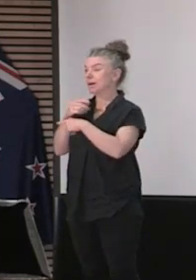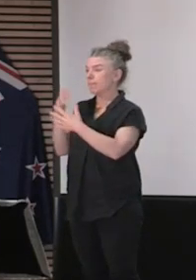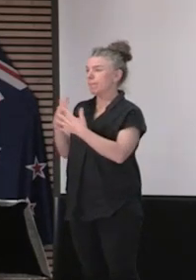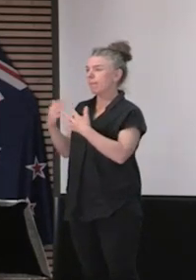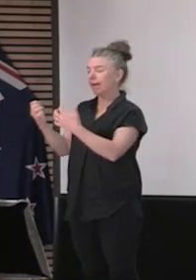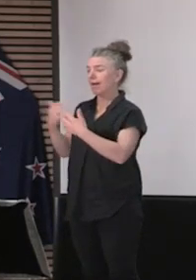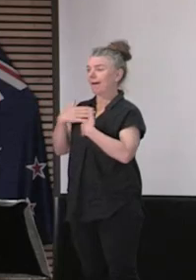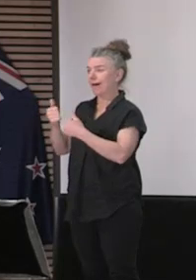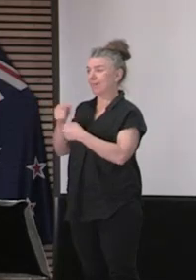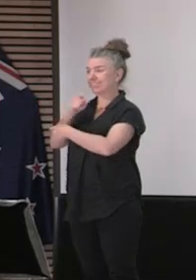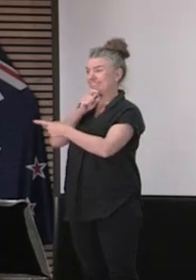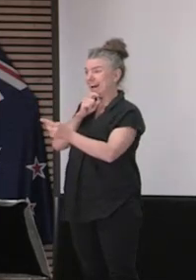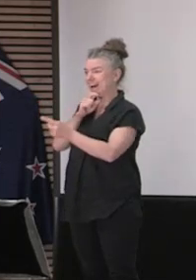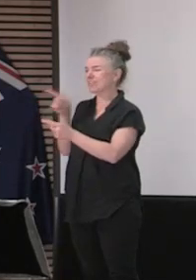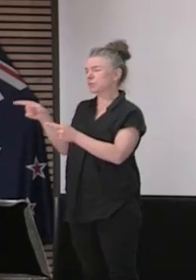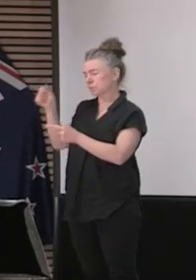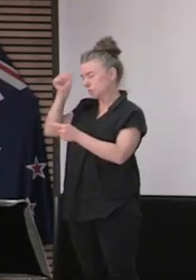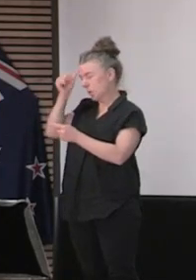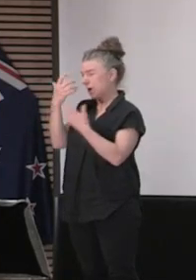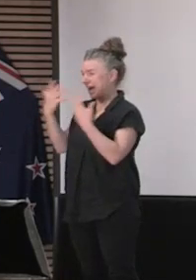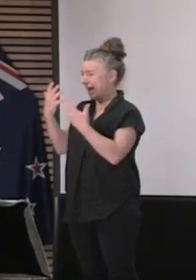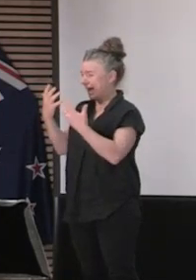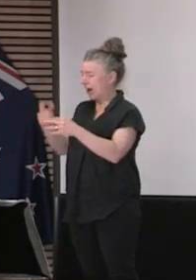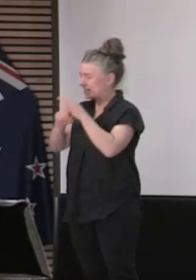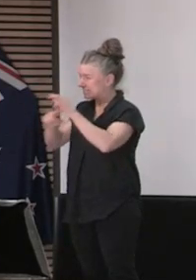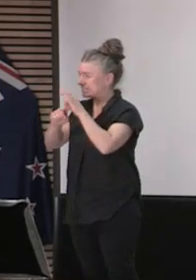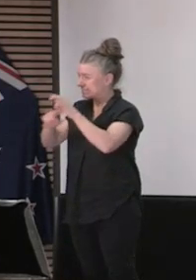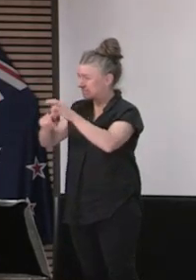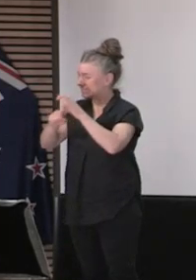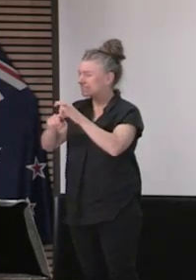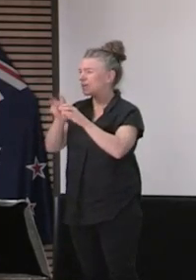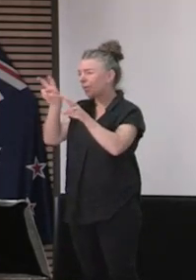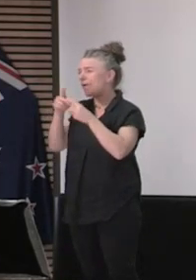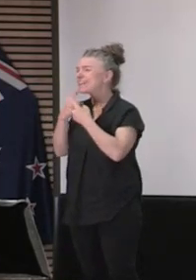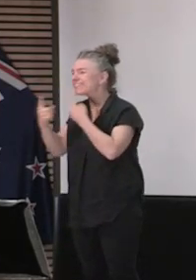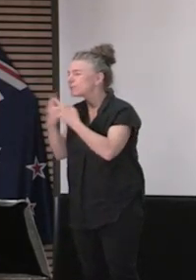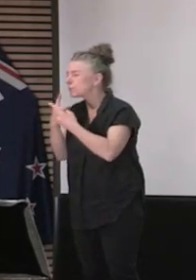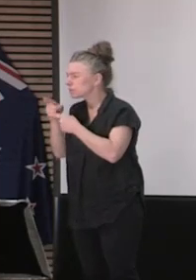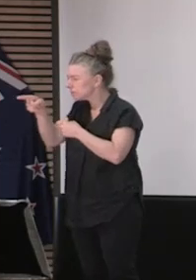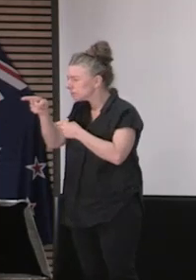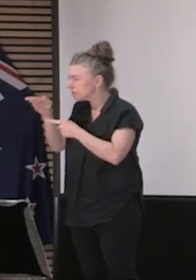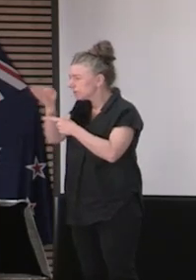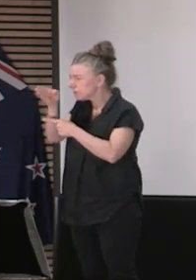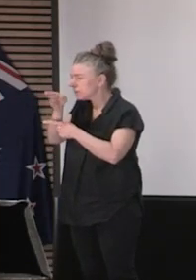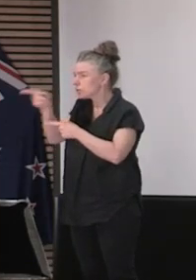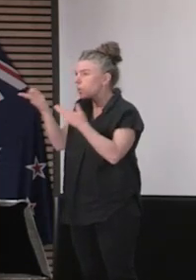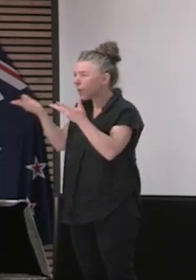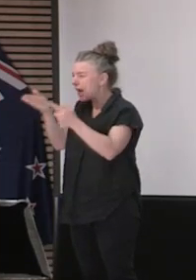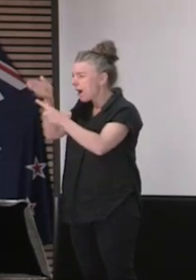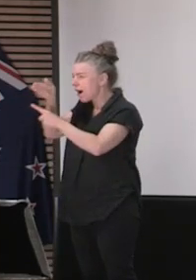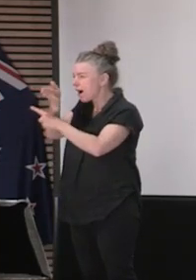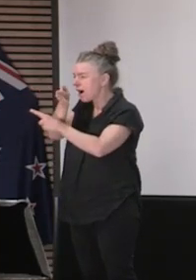who can undertakethose really intensiveinterviews, and then we usefinding services, Customs,